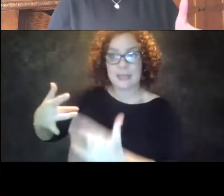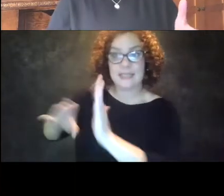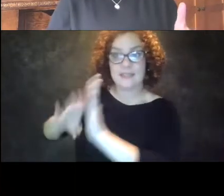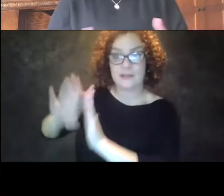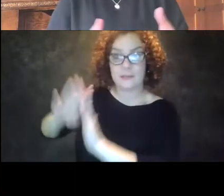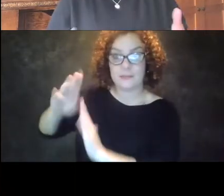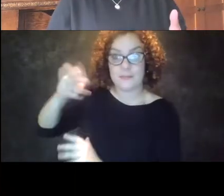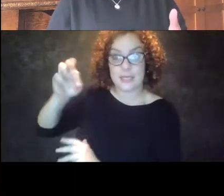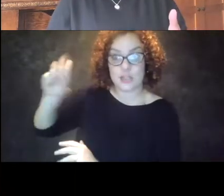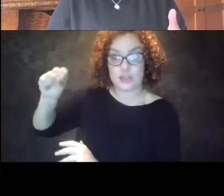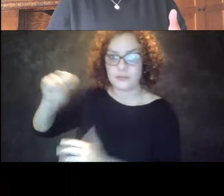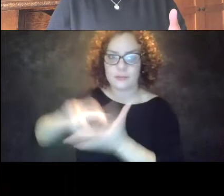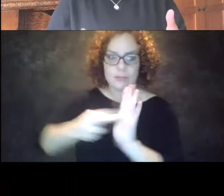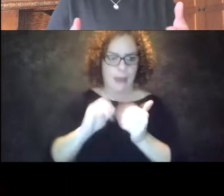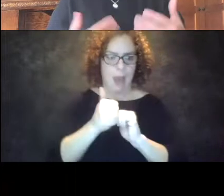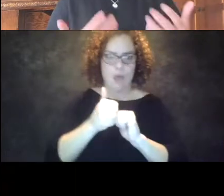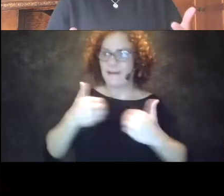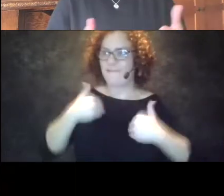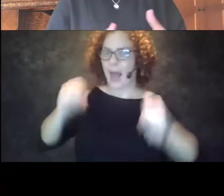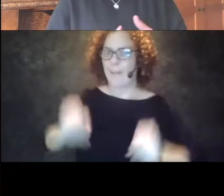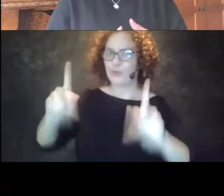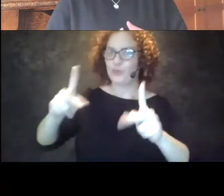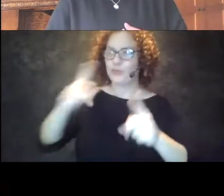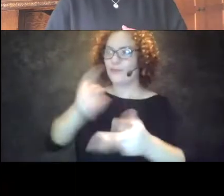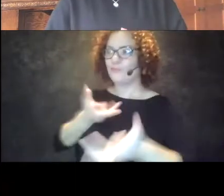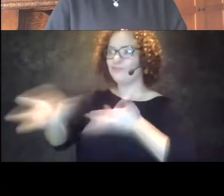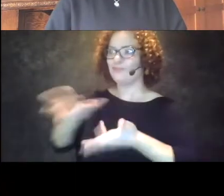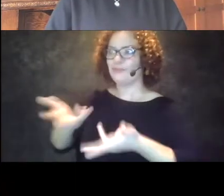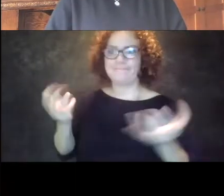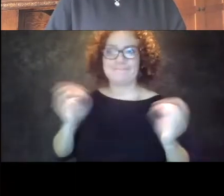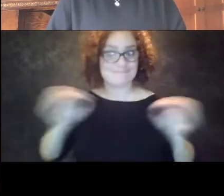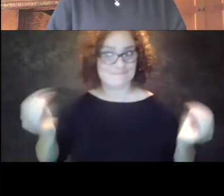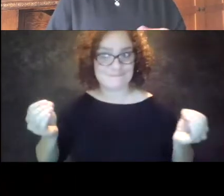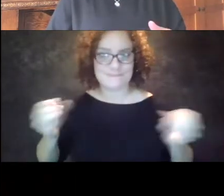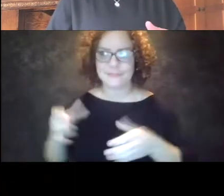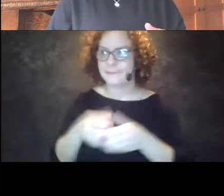to even form their relationship. So that's something to consider. Certainly the impact